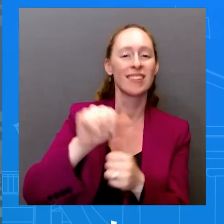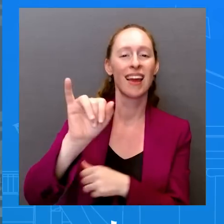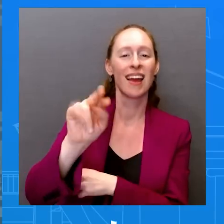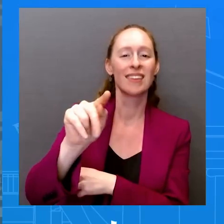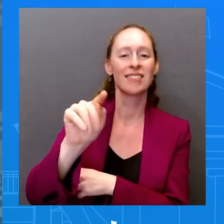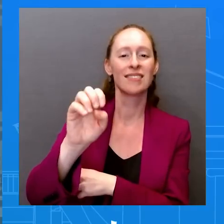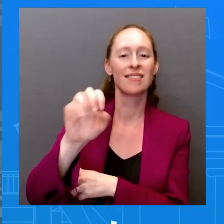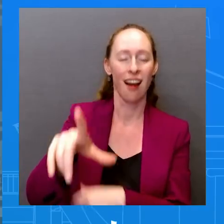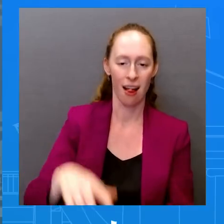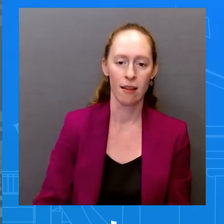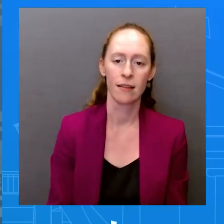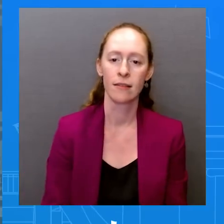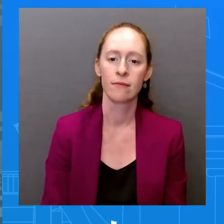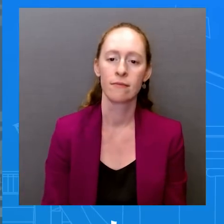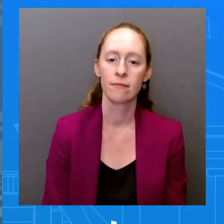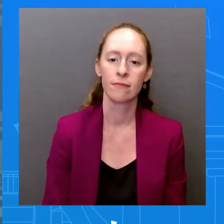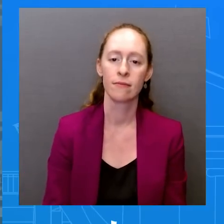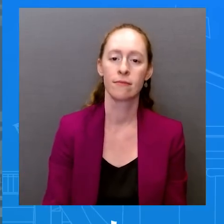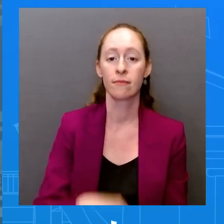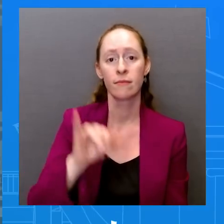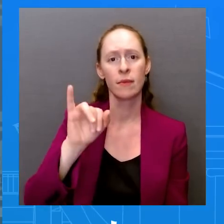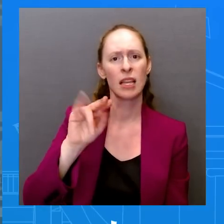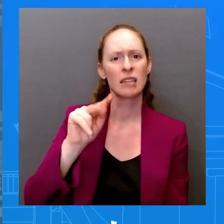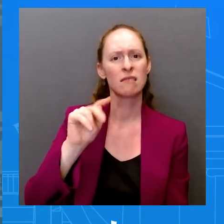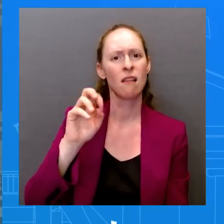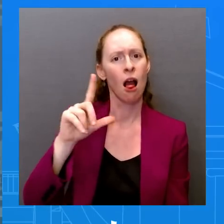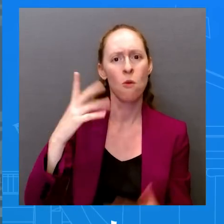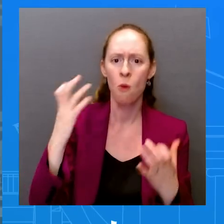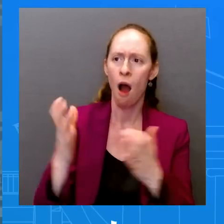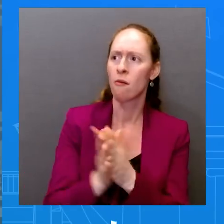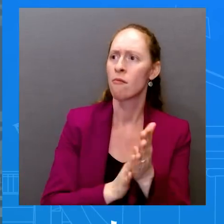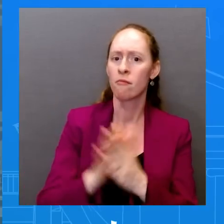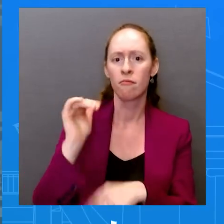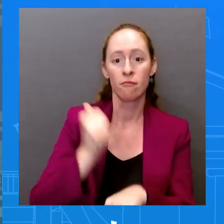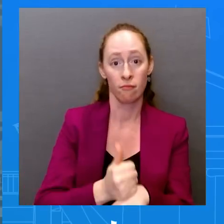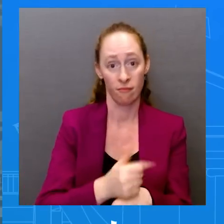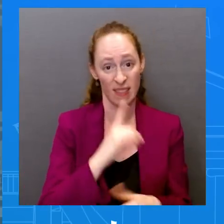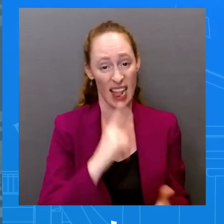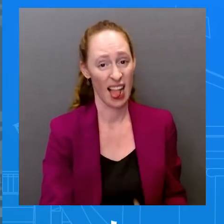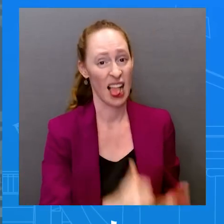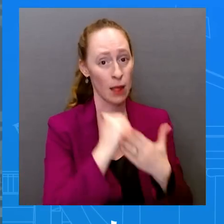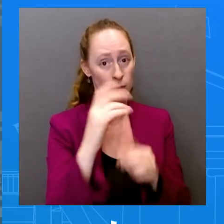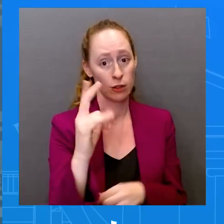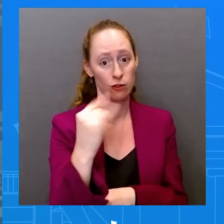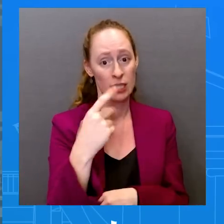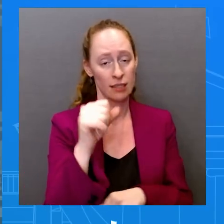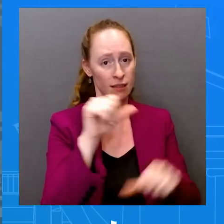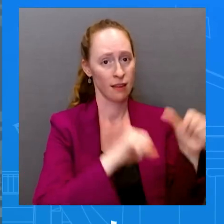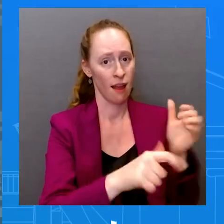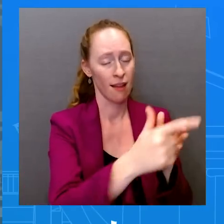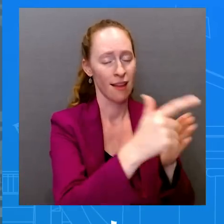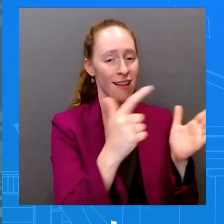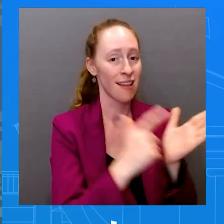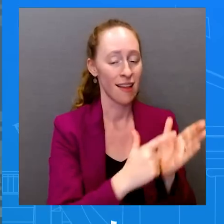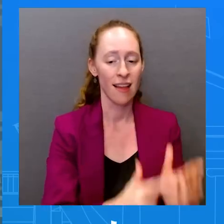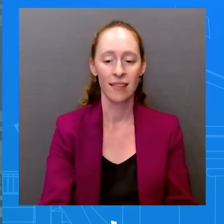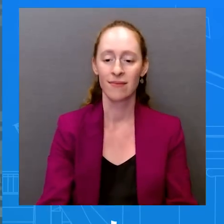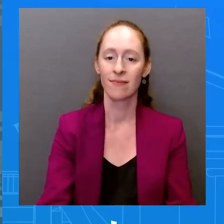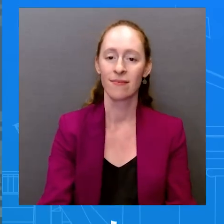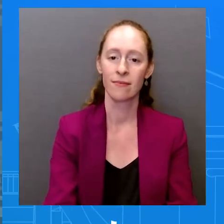because of the commitment that we're making to manufacturing jobs. The Press: Thank you. Ms. Jean-Pierre: And so that's going to continue to be our focus. Go ahead.